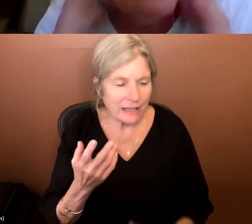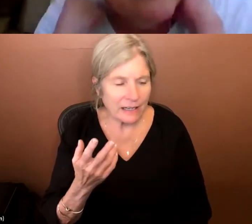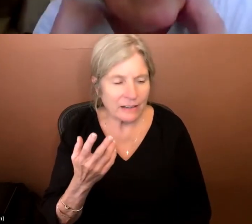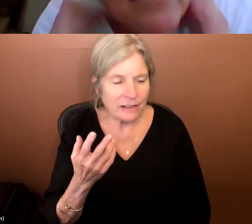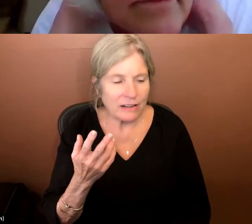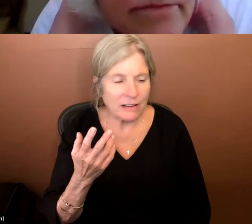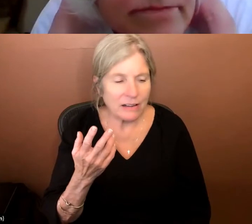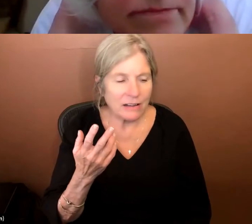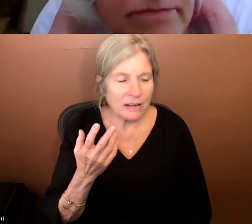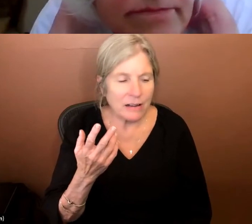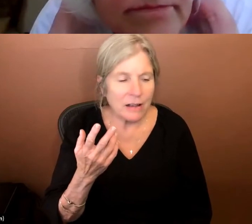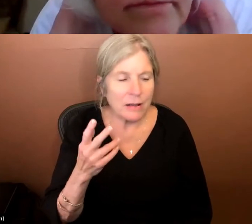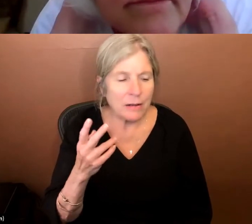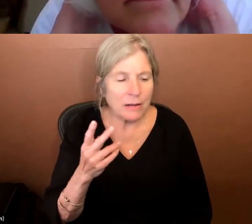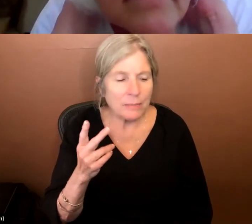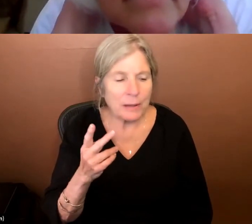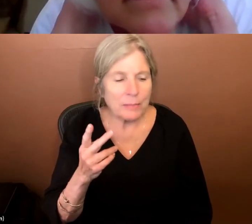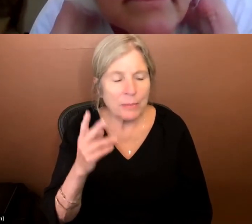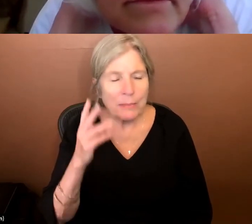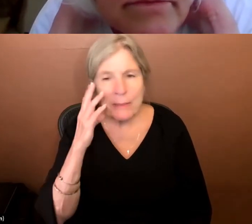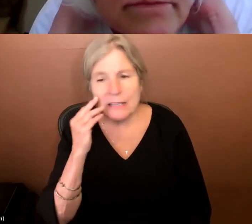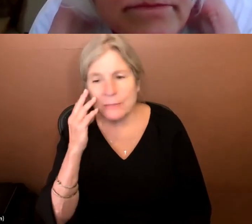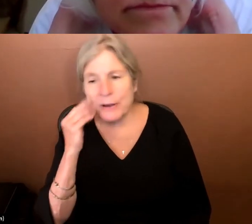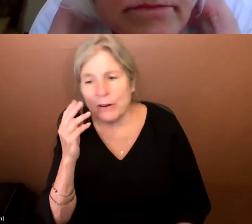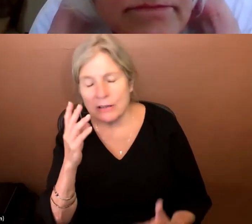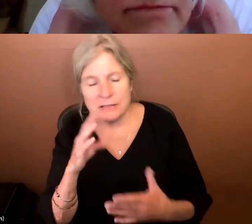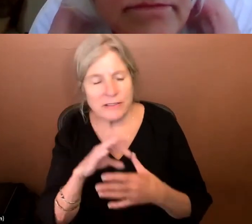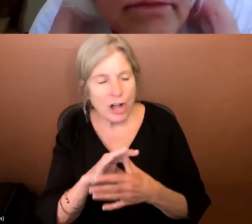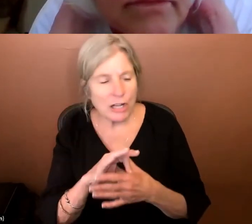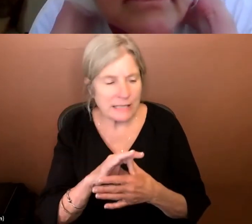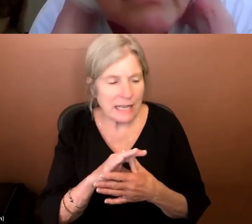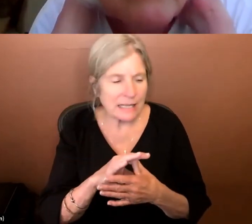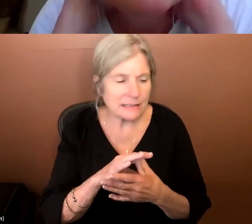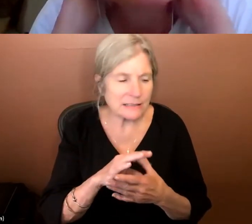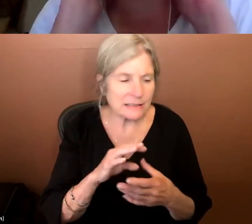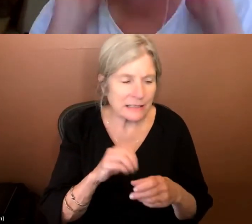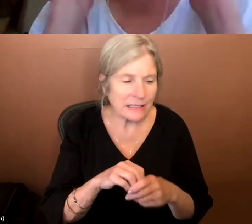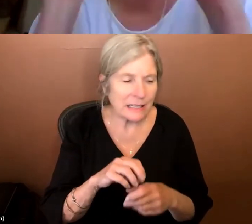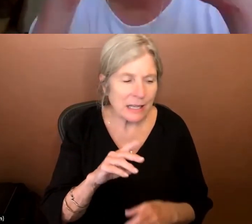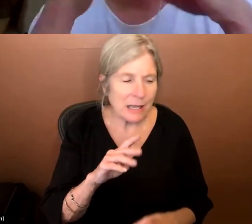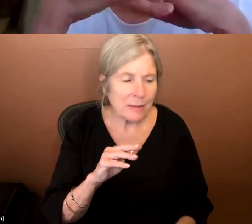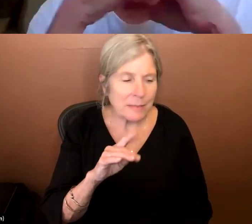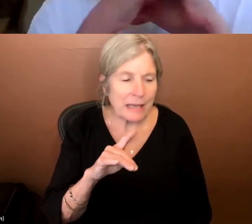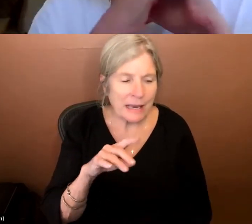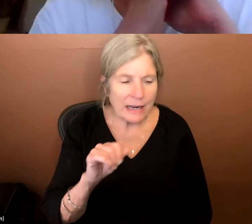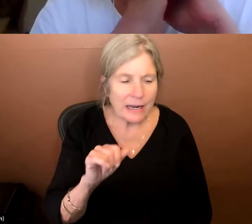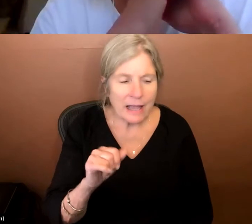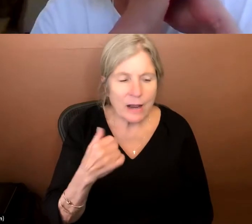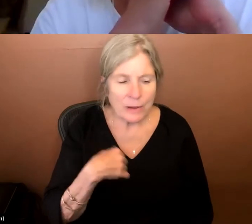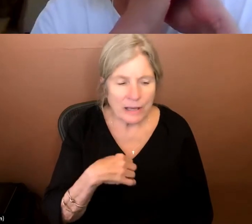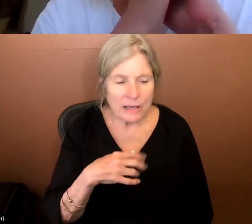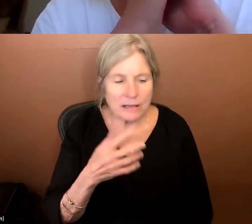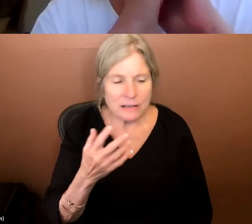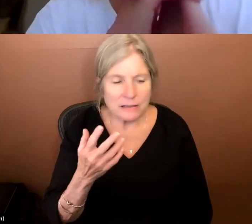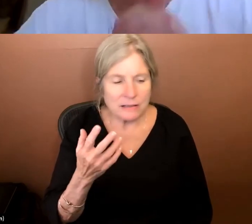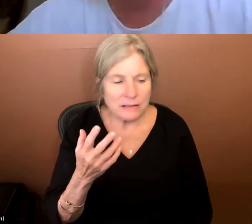media content in the age of attention economy . We can speak also about this for long. Something I'm very interested.